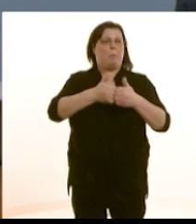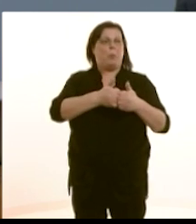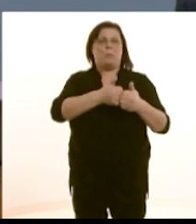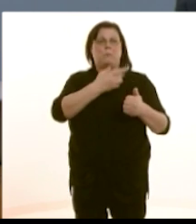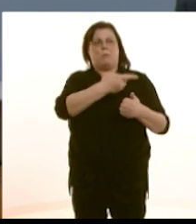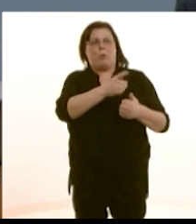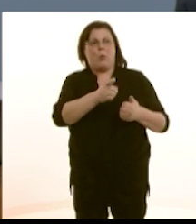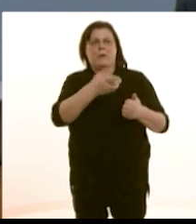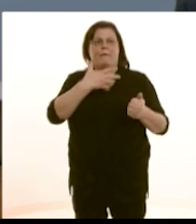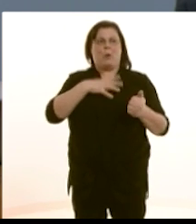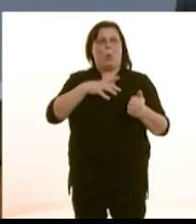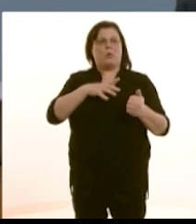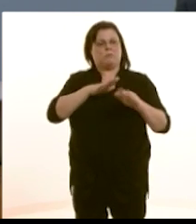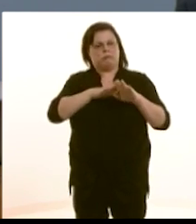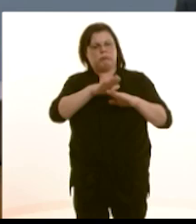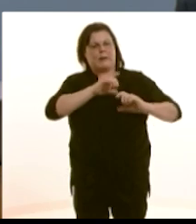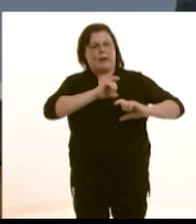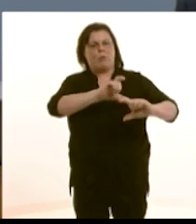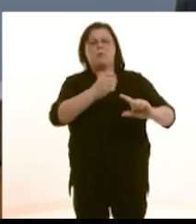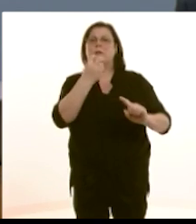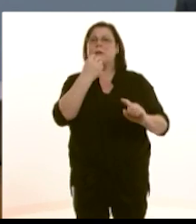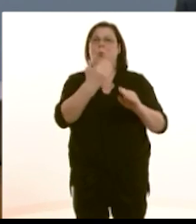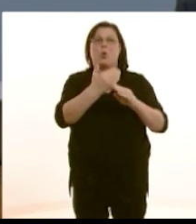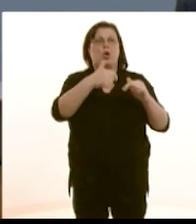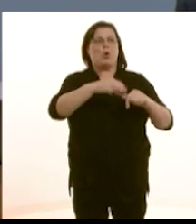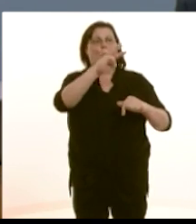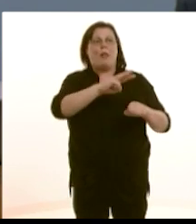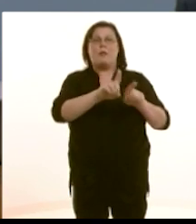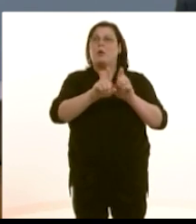have a strong steel industry here in Wales and the rest of the United Kingdom. It is